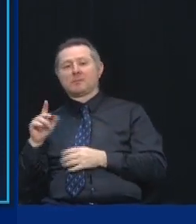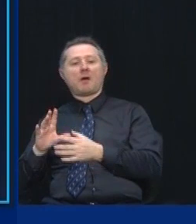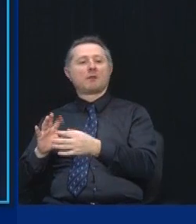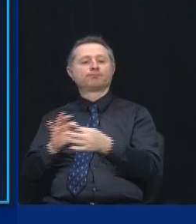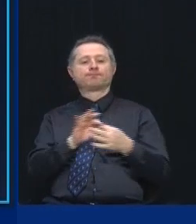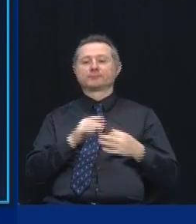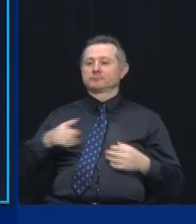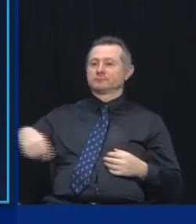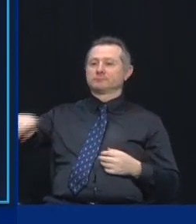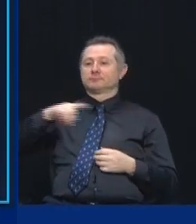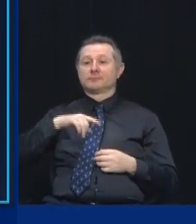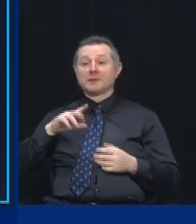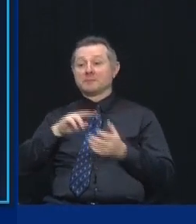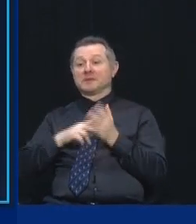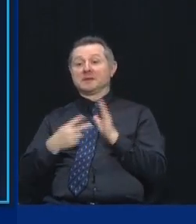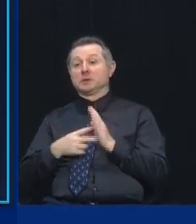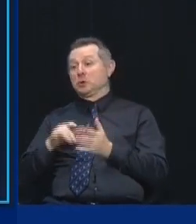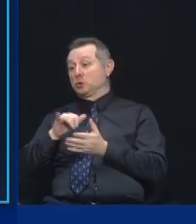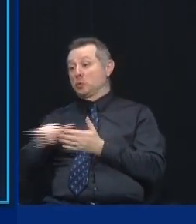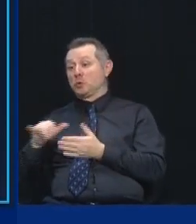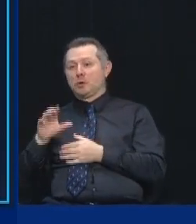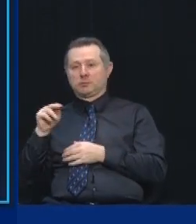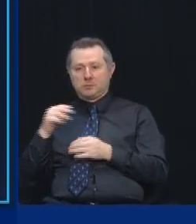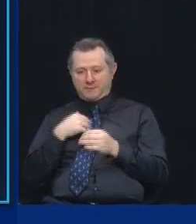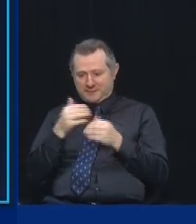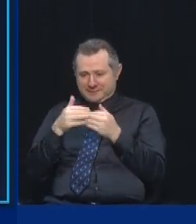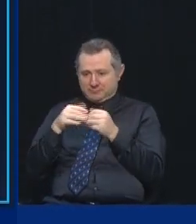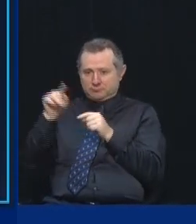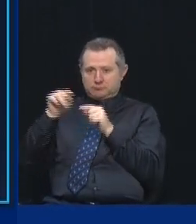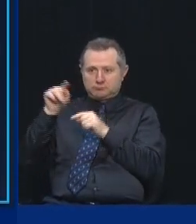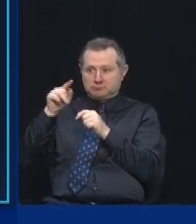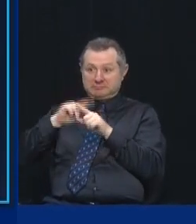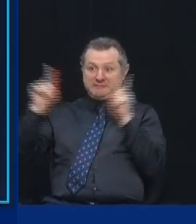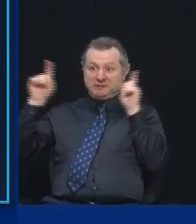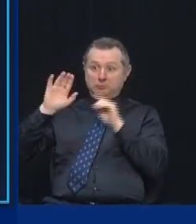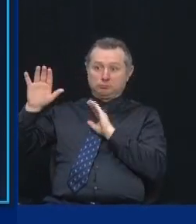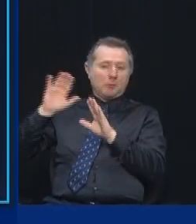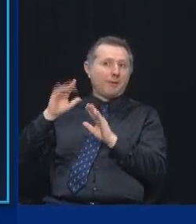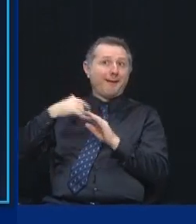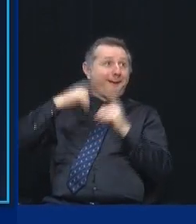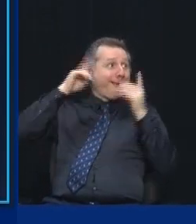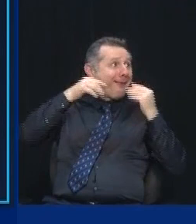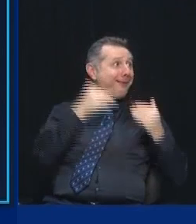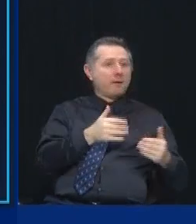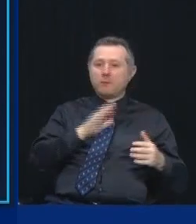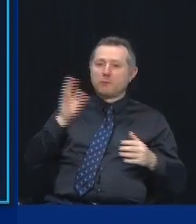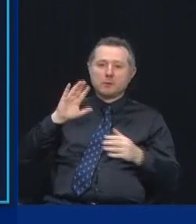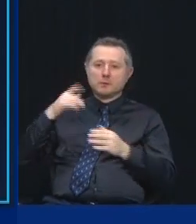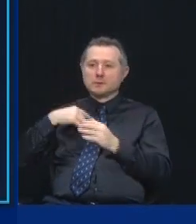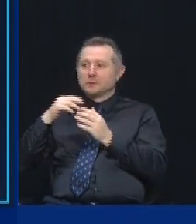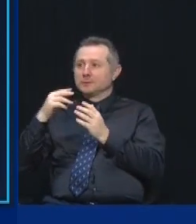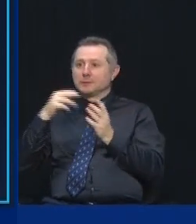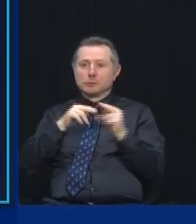THERE IS NO -- WE LIVE IN A TRISTATE AREA. NEW YORK SHOULDN'T BE A